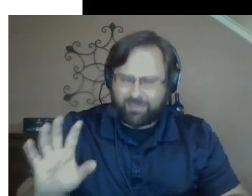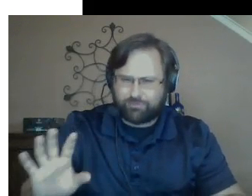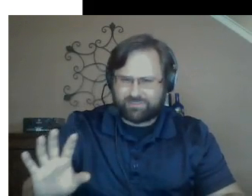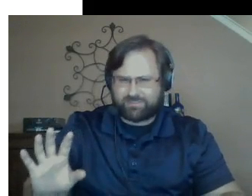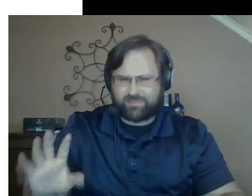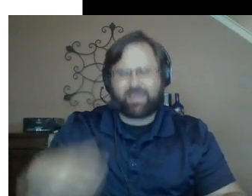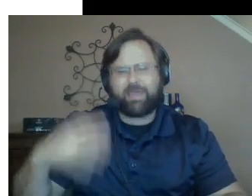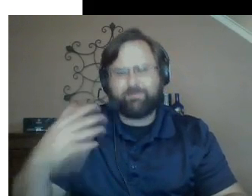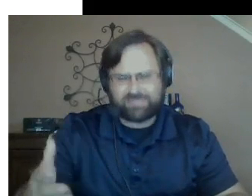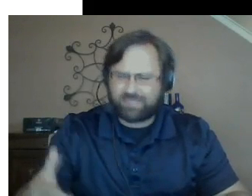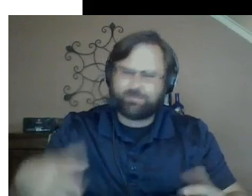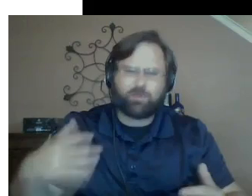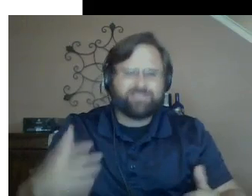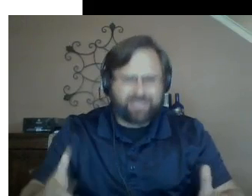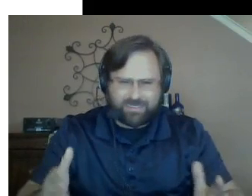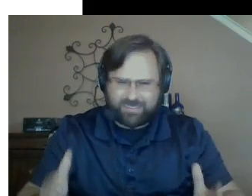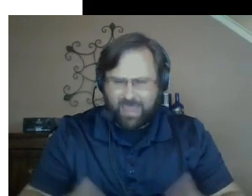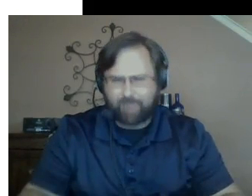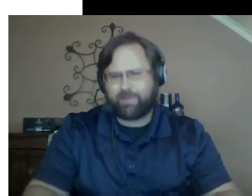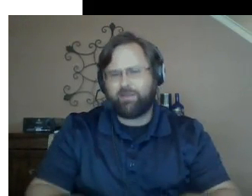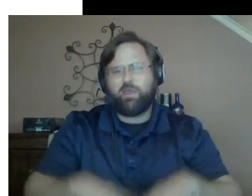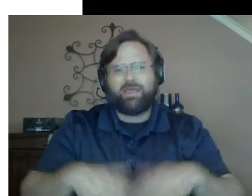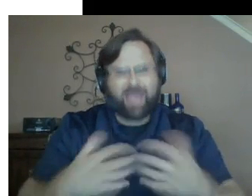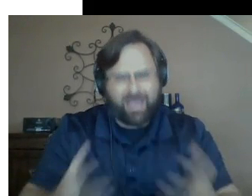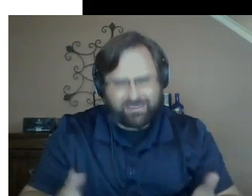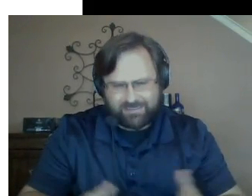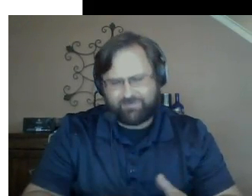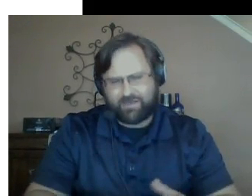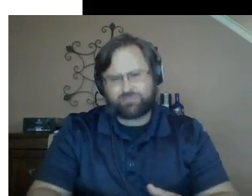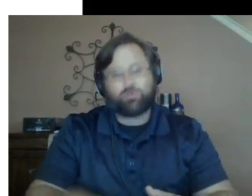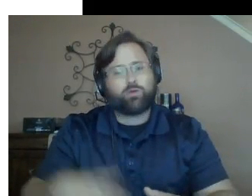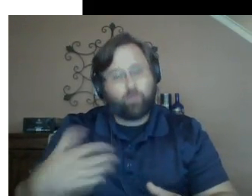uses they emphasize something did happen it has indeed finished or it will